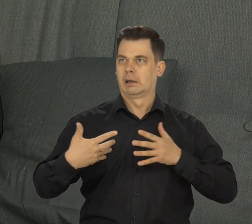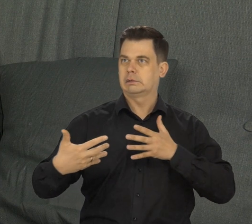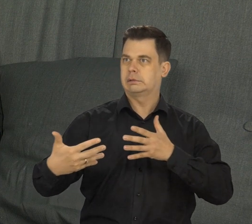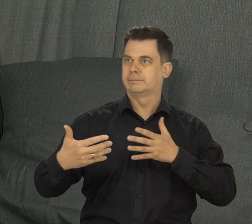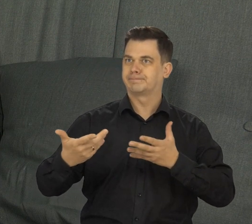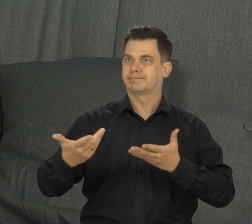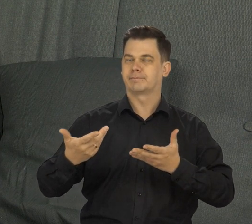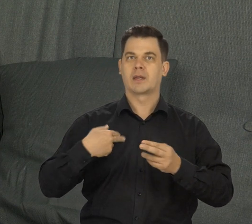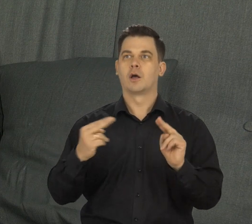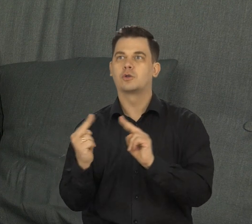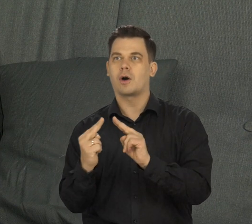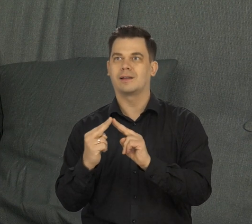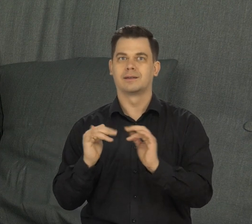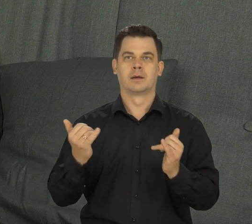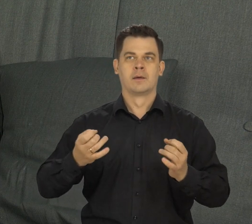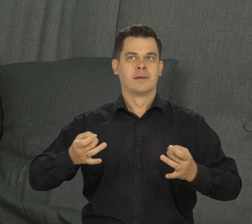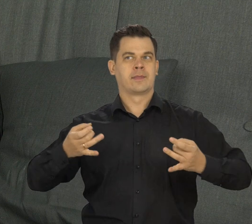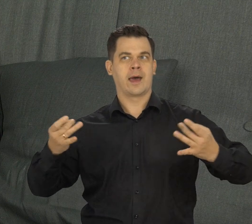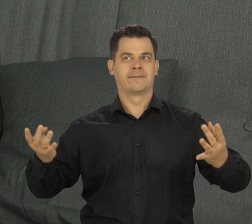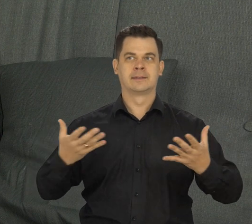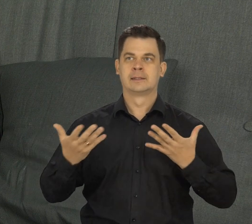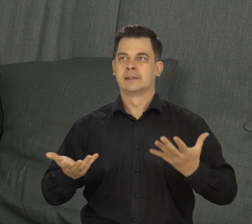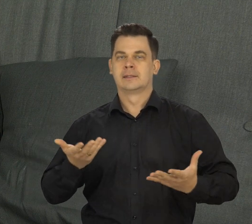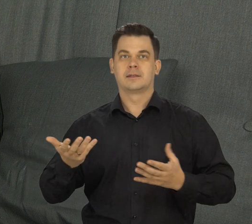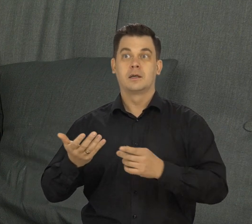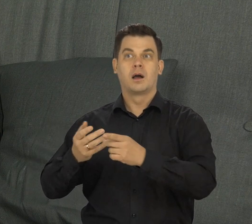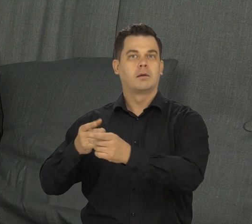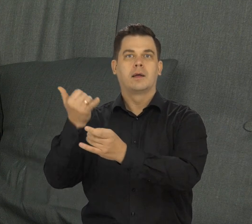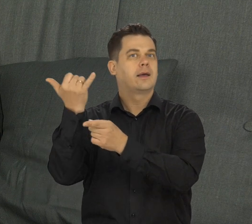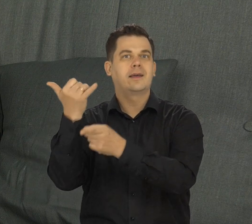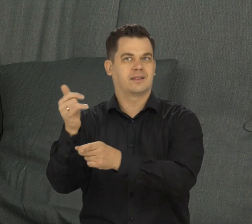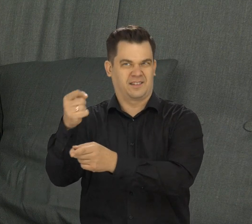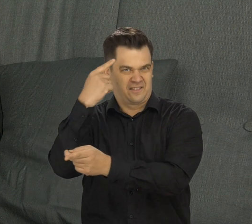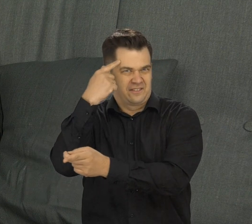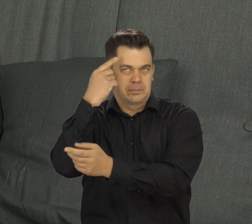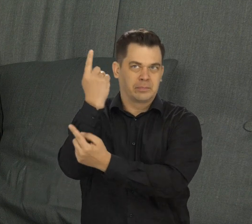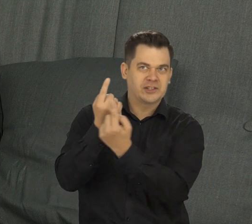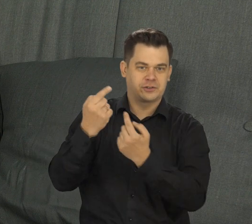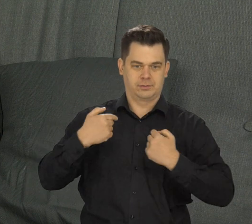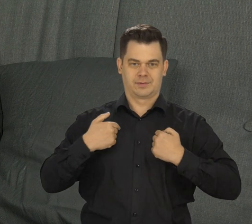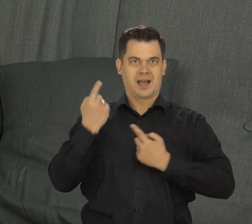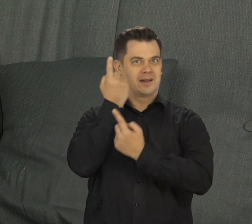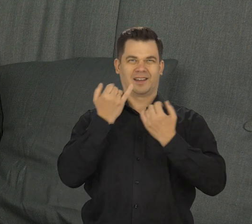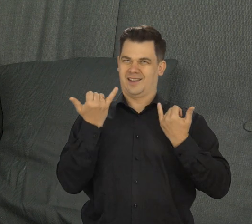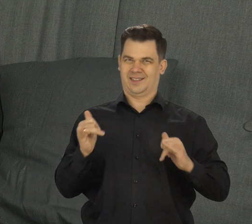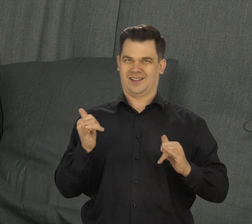With more serious arrangements nerves began to show. Each of us lived our conjectures and stereotypes.